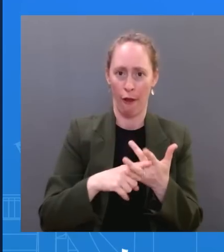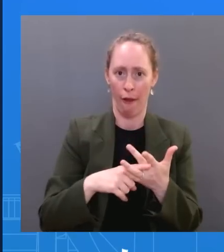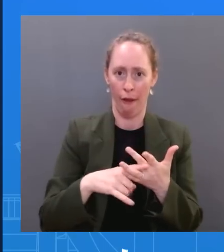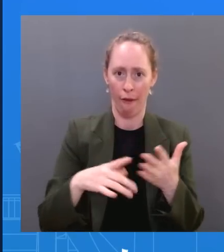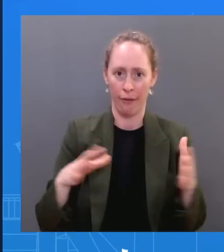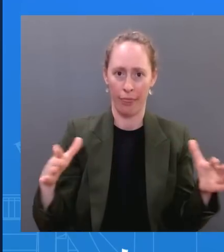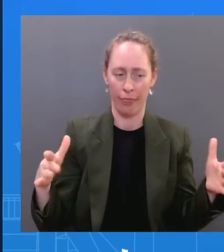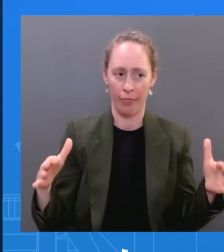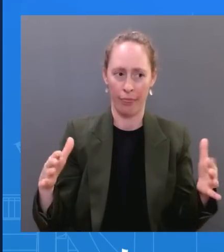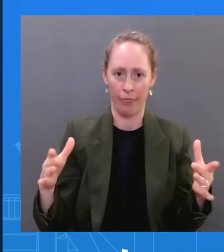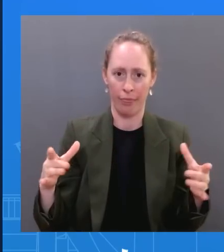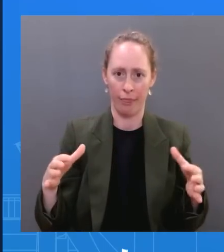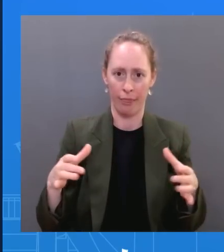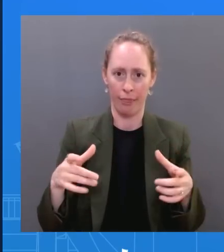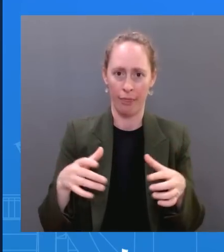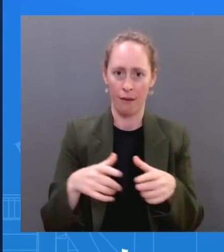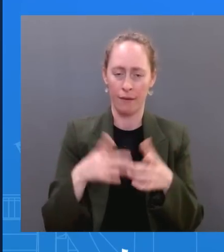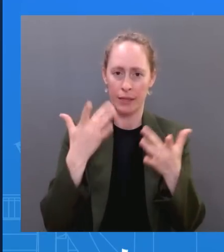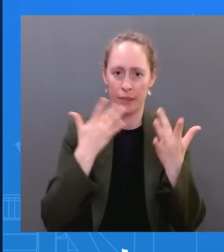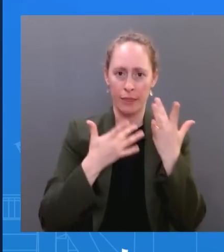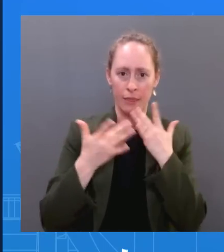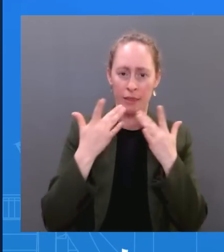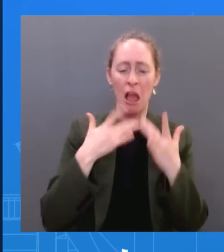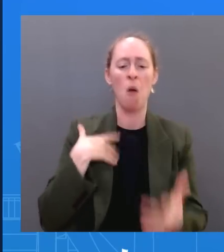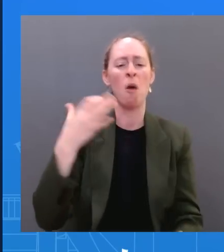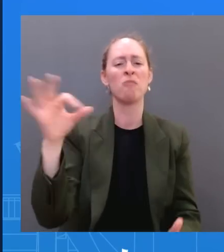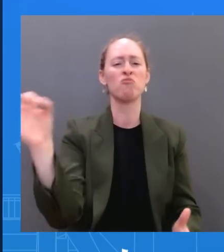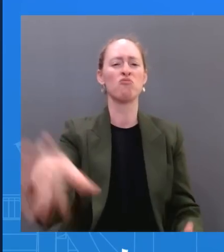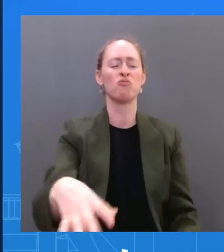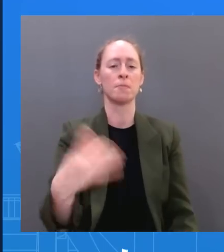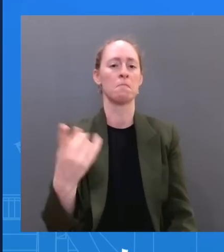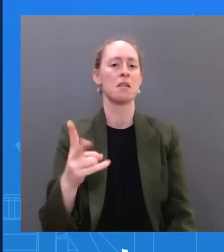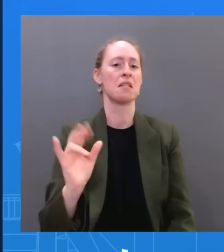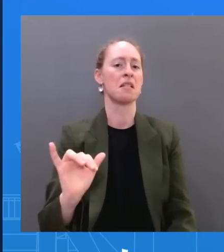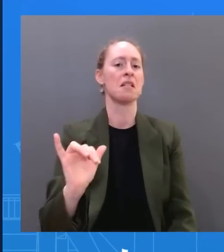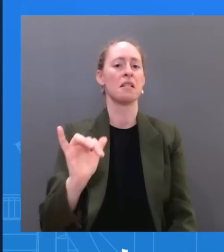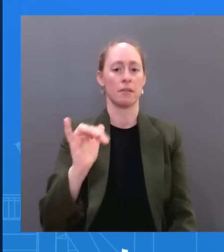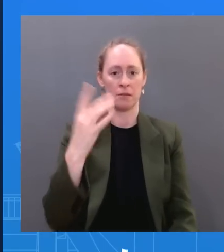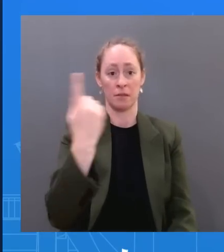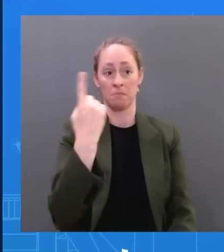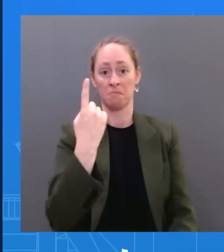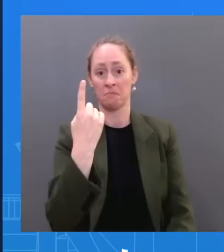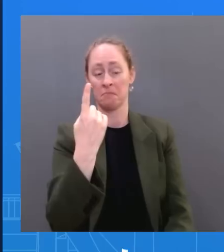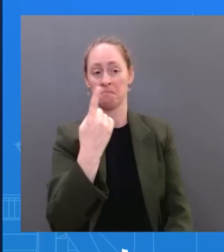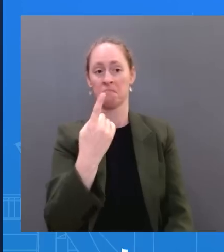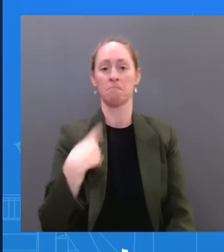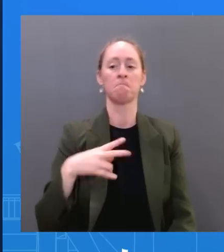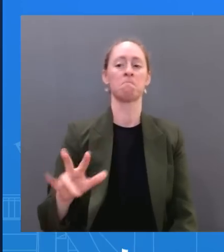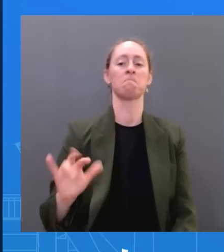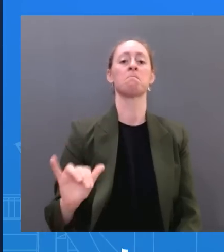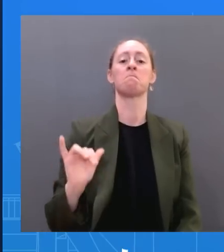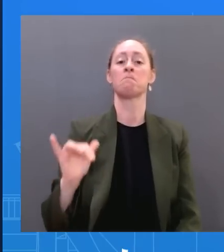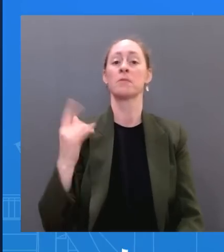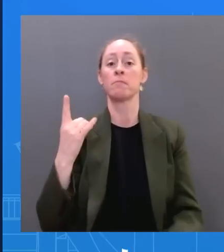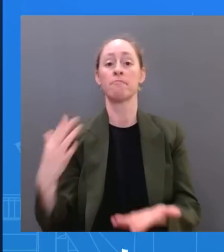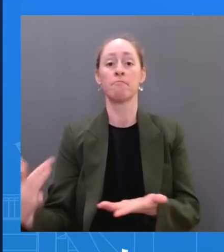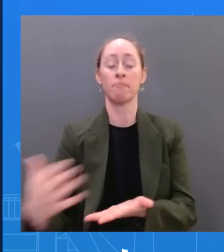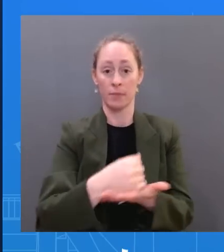and that is that our information indicates that the Iranian government is preparing to provide Russia with up to several hundred UAVs,